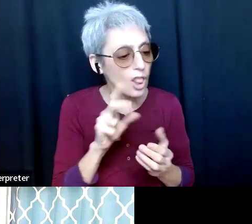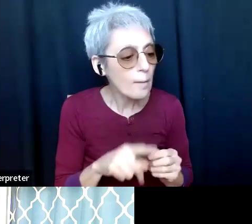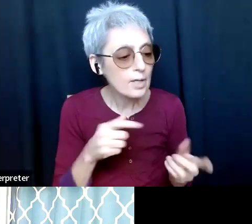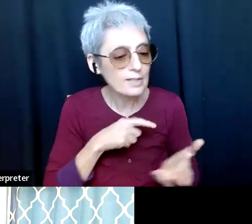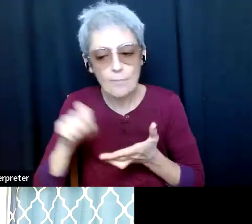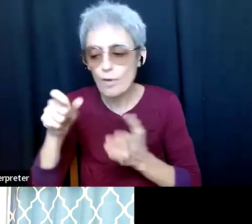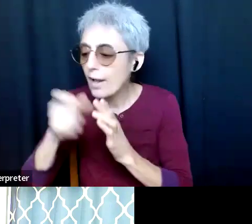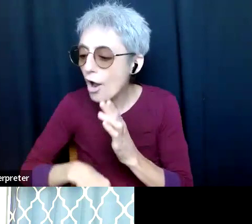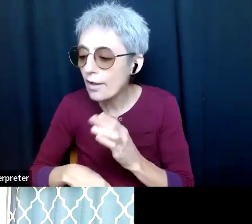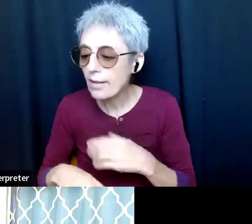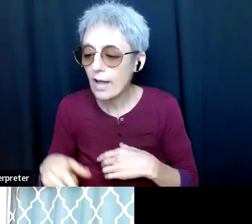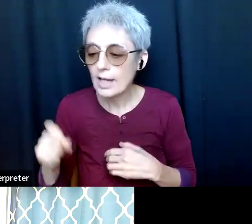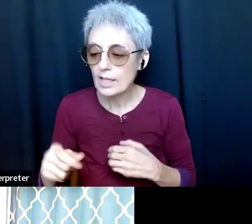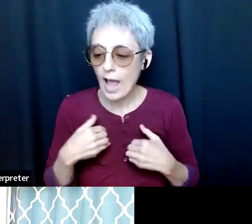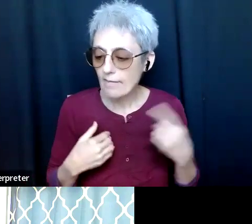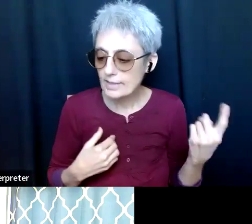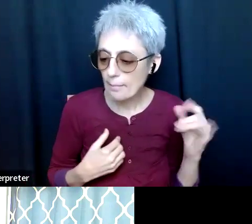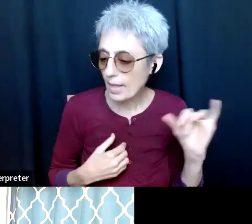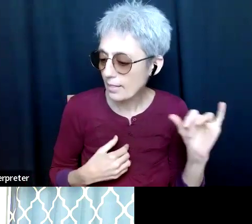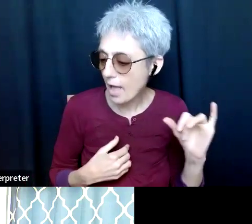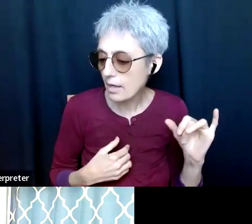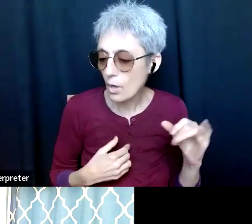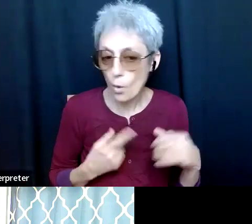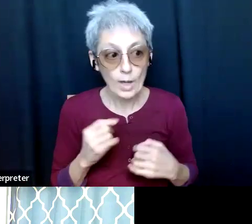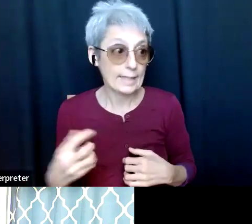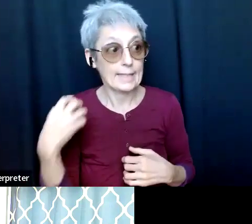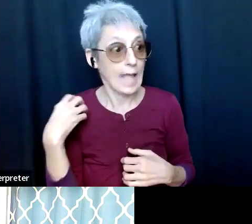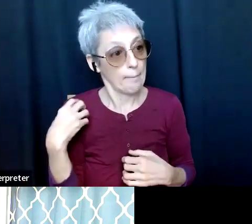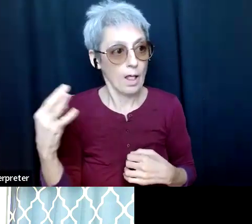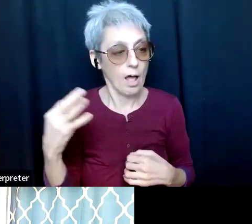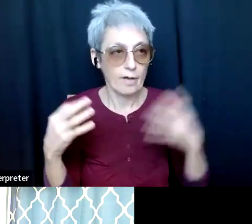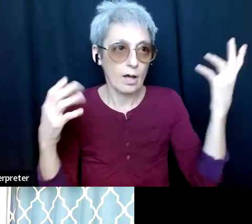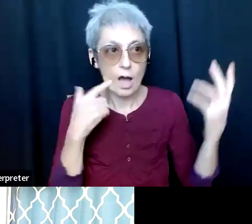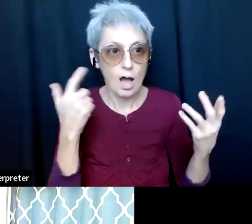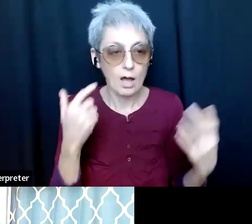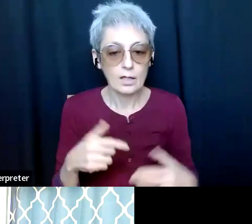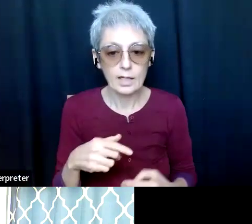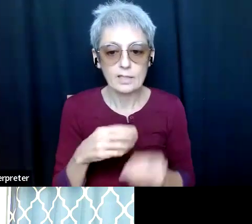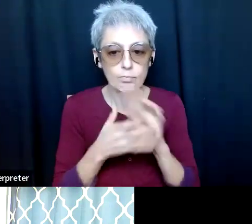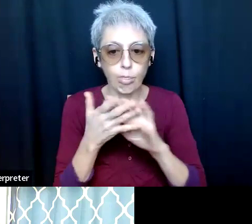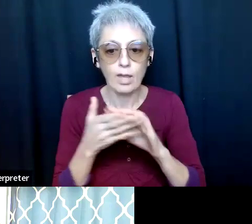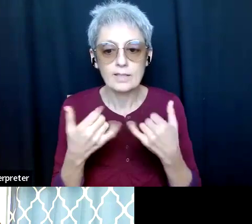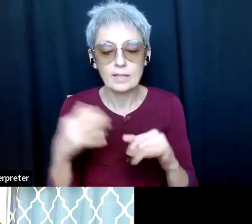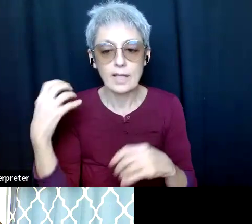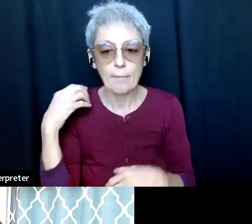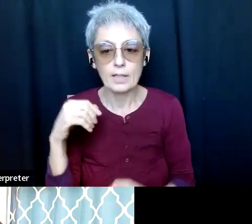that they build up over time more strongly towards the end of an experiment compared to the beginning, for example.